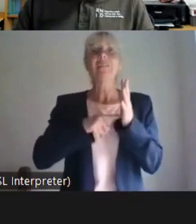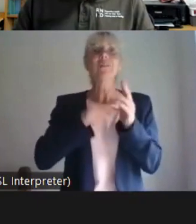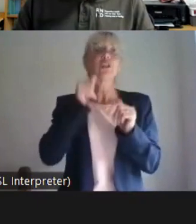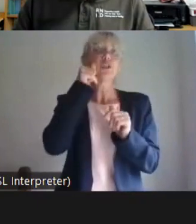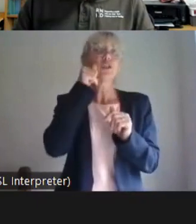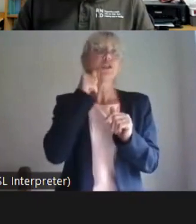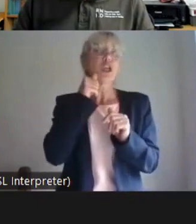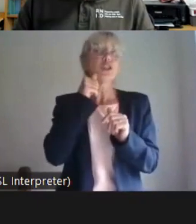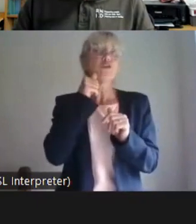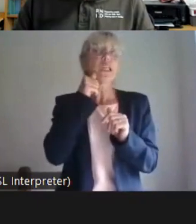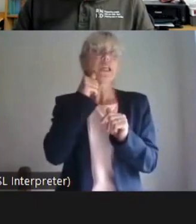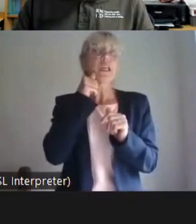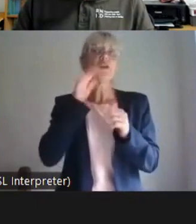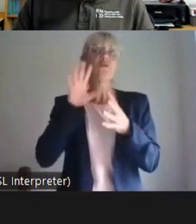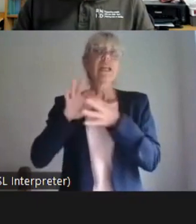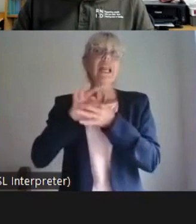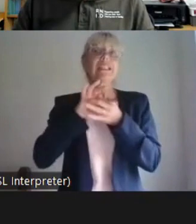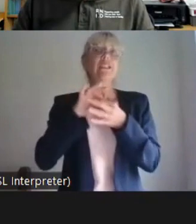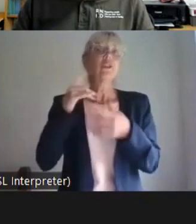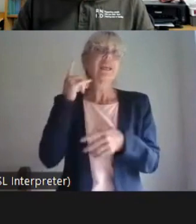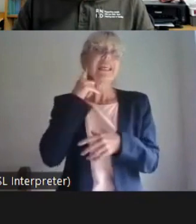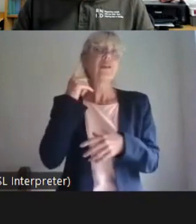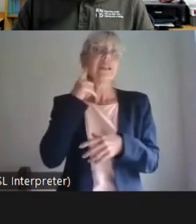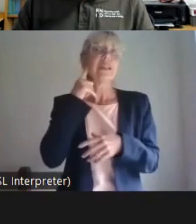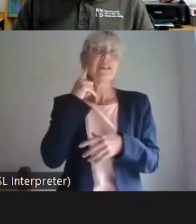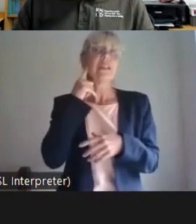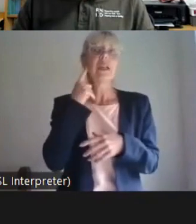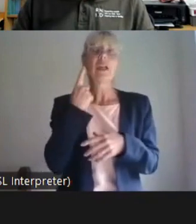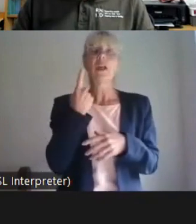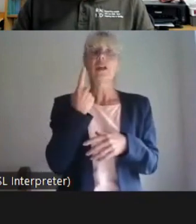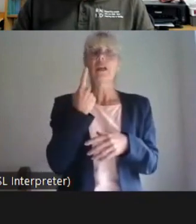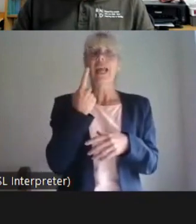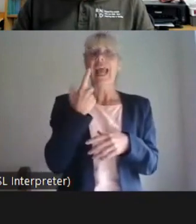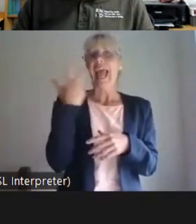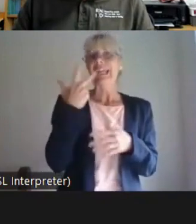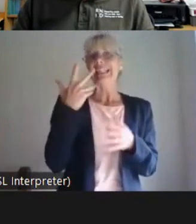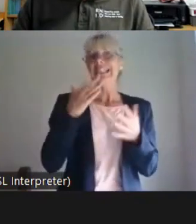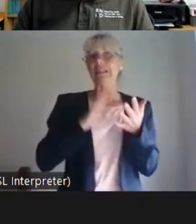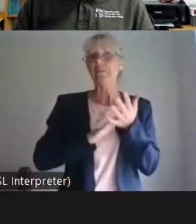sort of over the last sort of year and a half two years so I've only got a small amount of